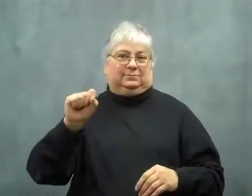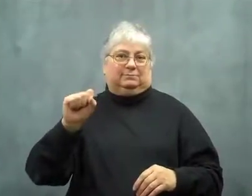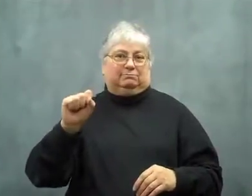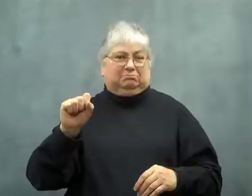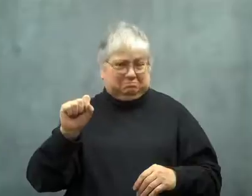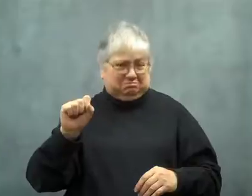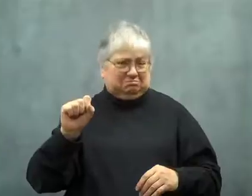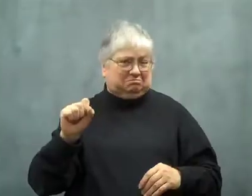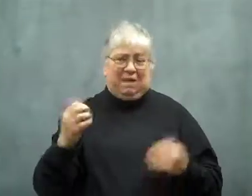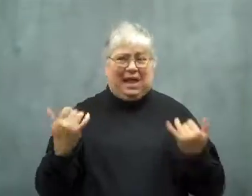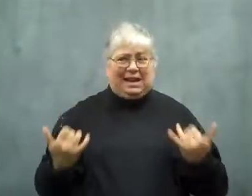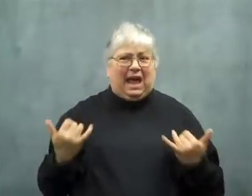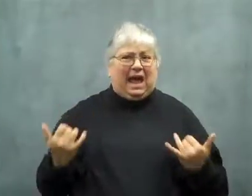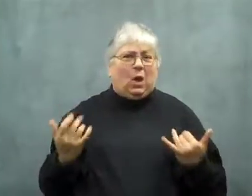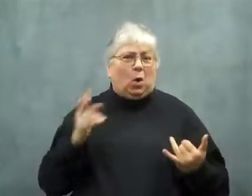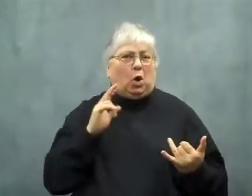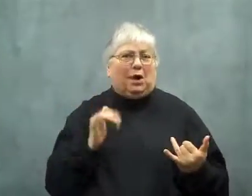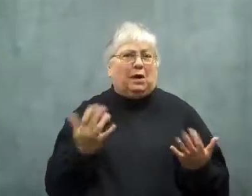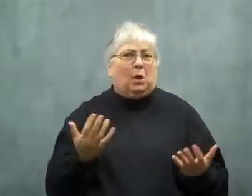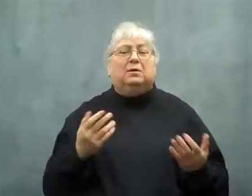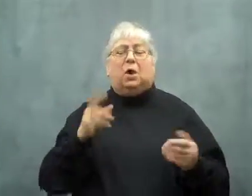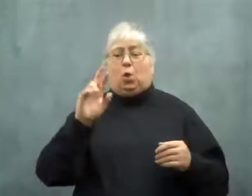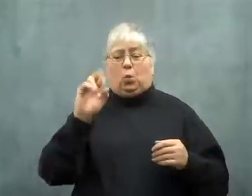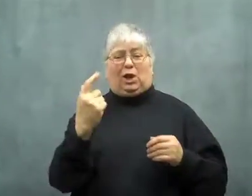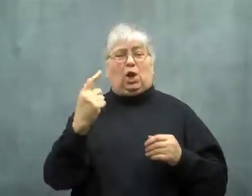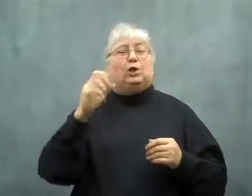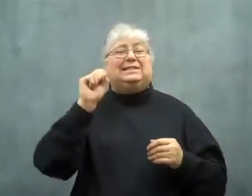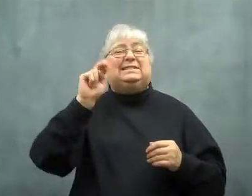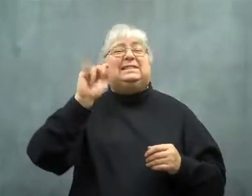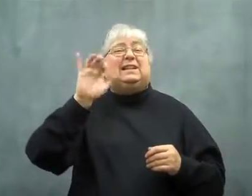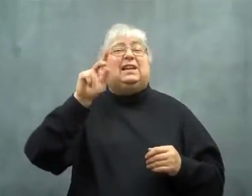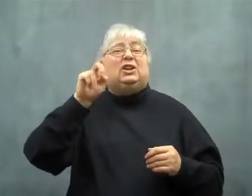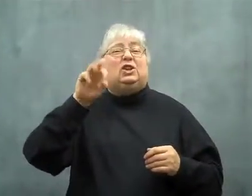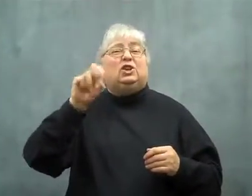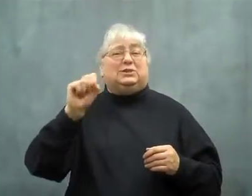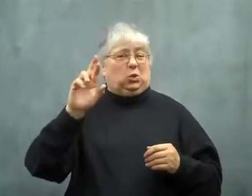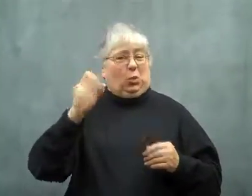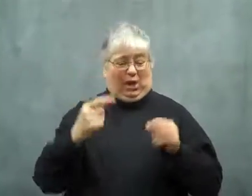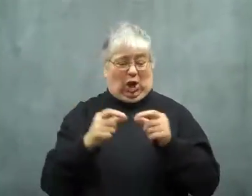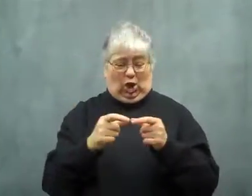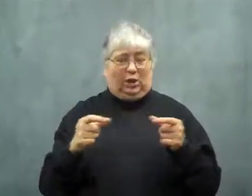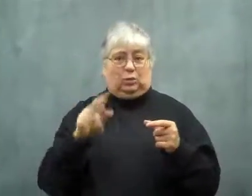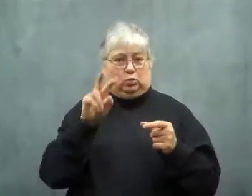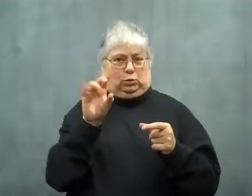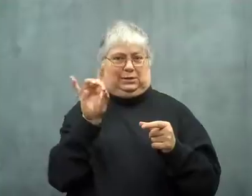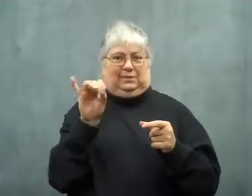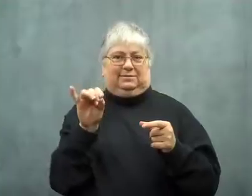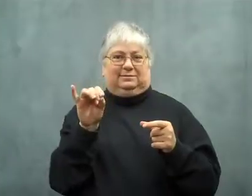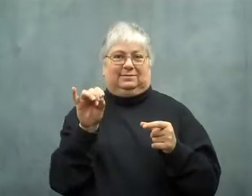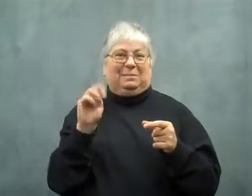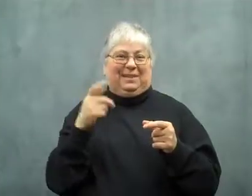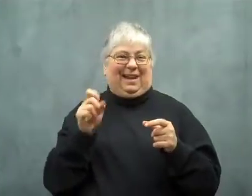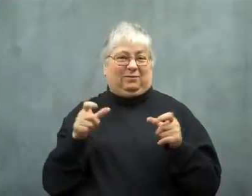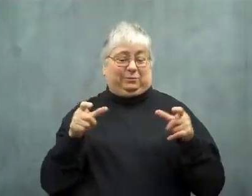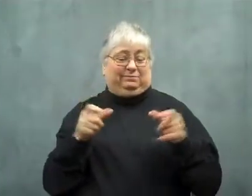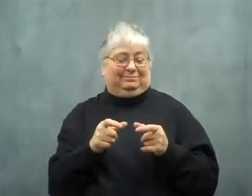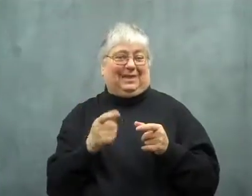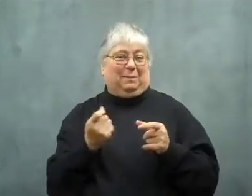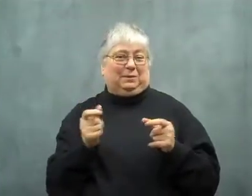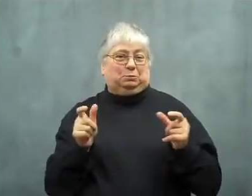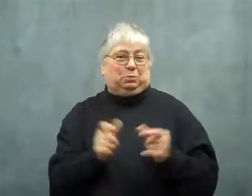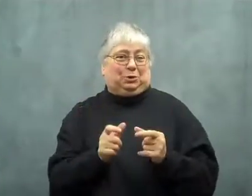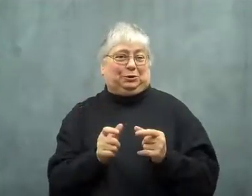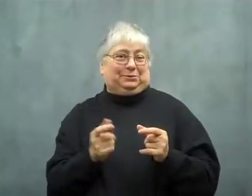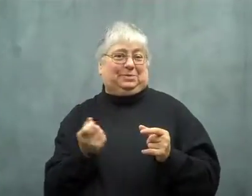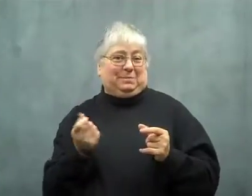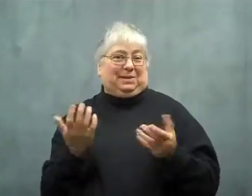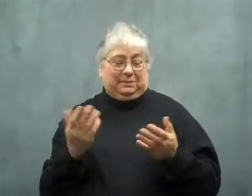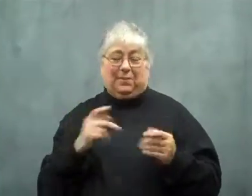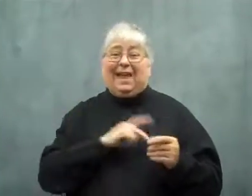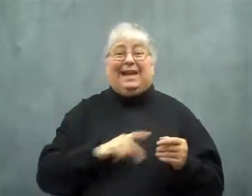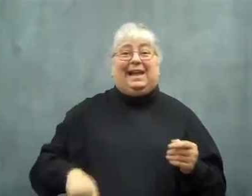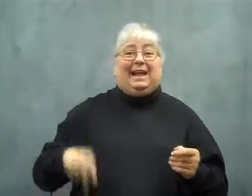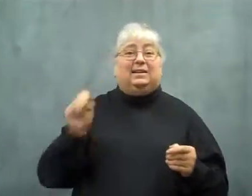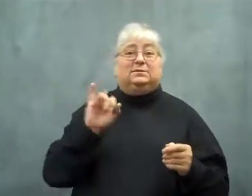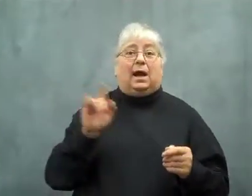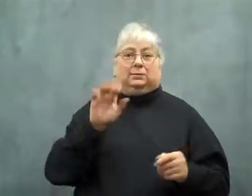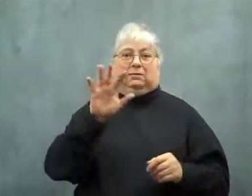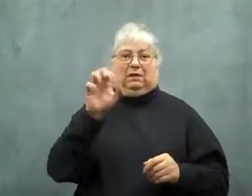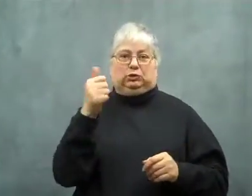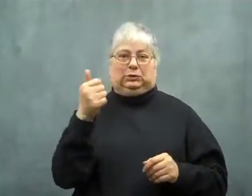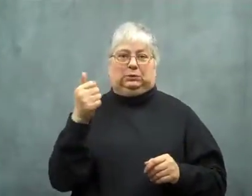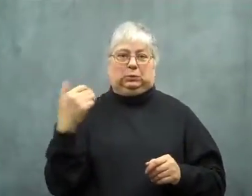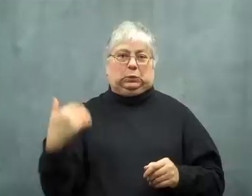A regular Snickers bar is 280 calories, so they would have to make it smaller.